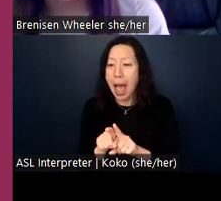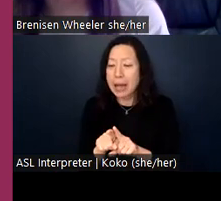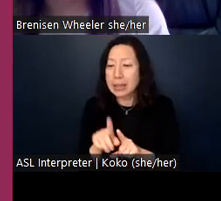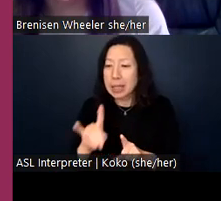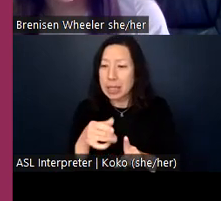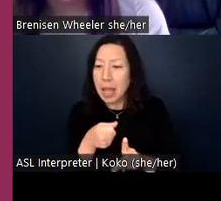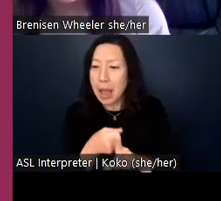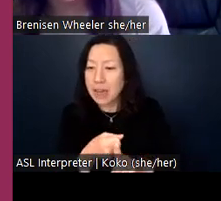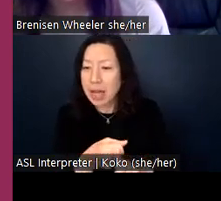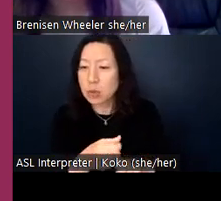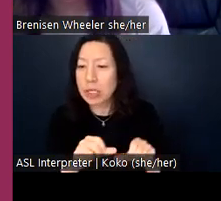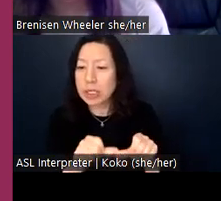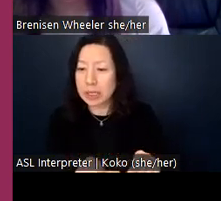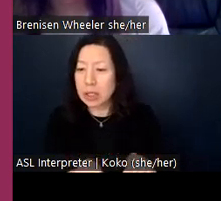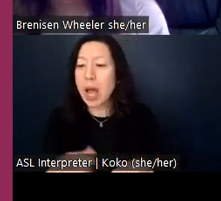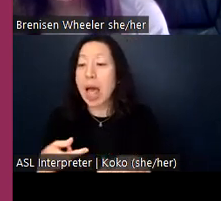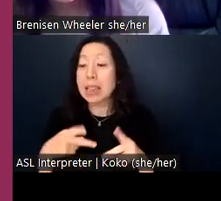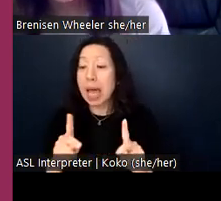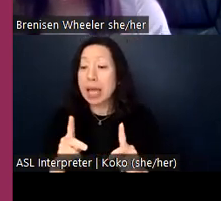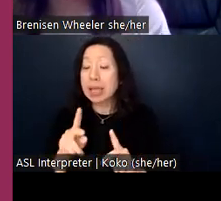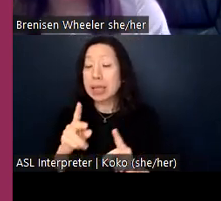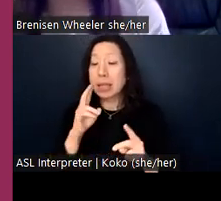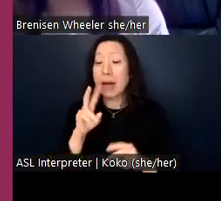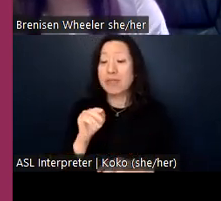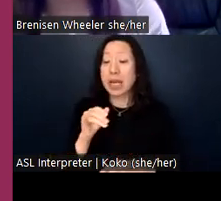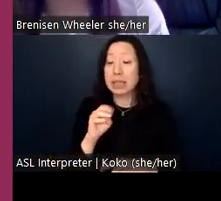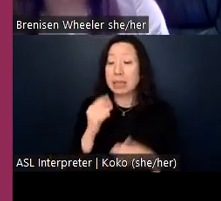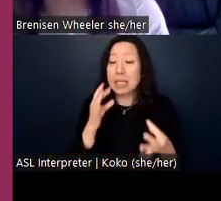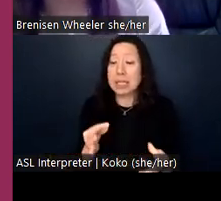13:23:10 That's really a compression. I understand that missed appointments may happen, and I